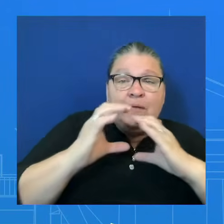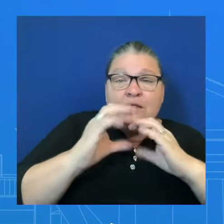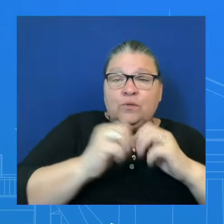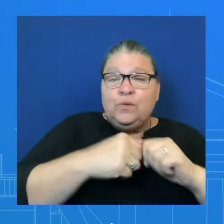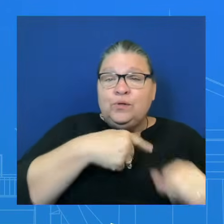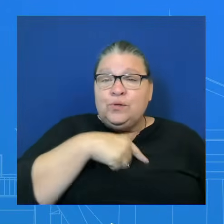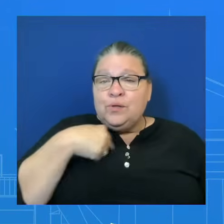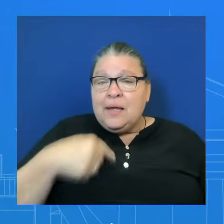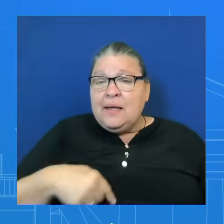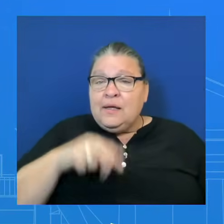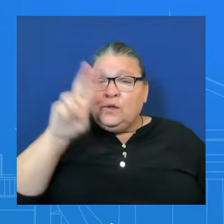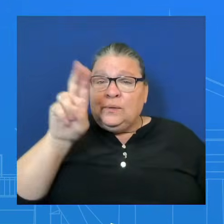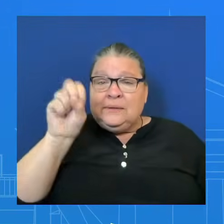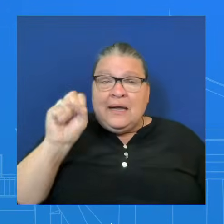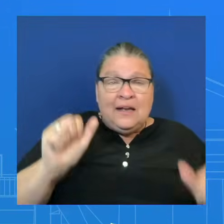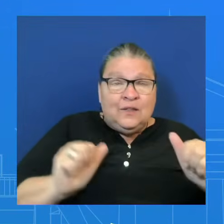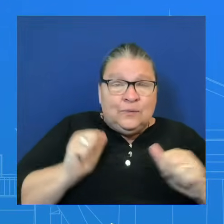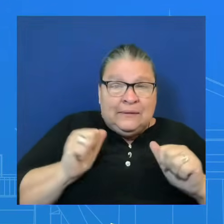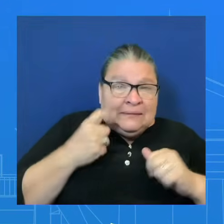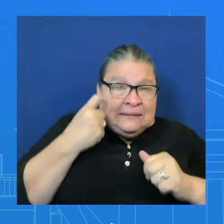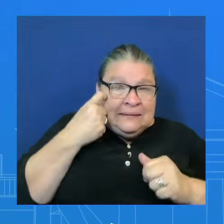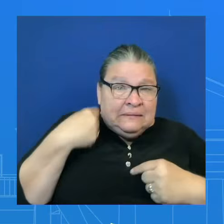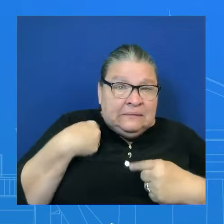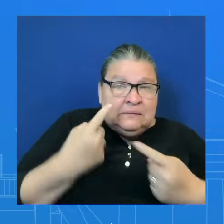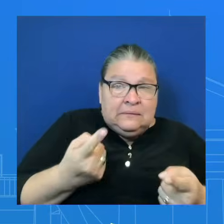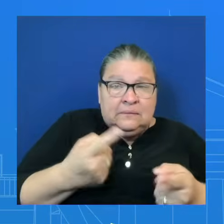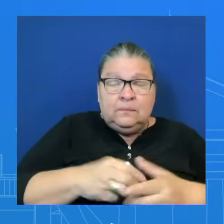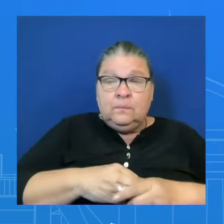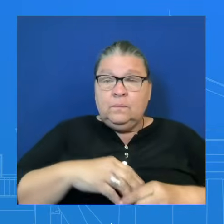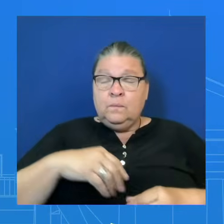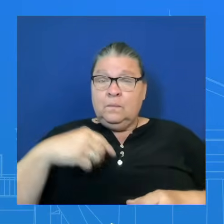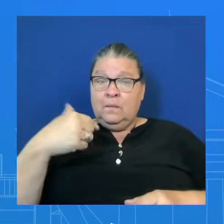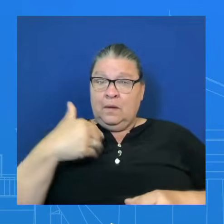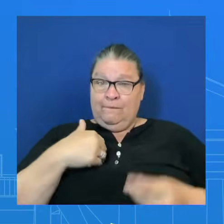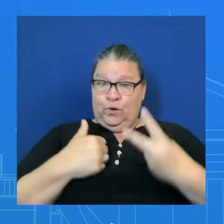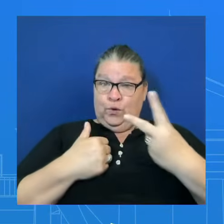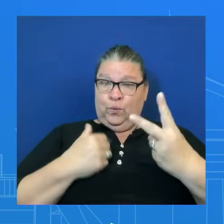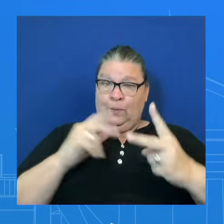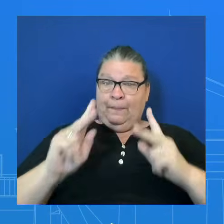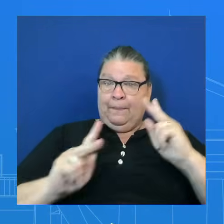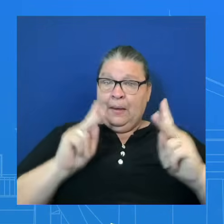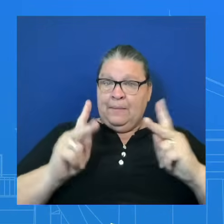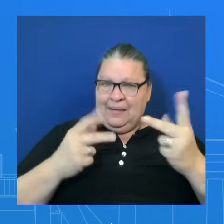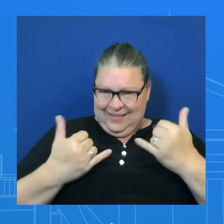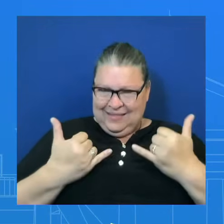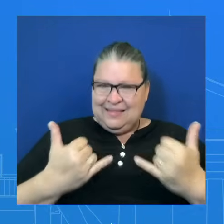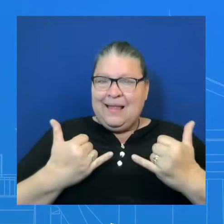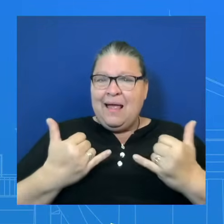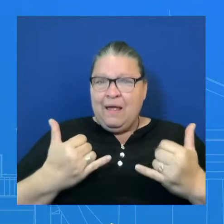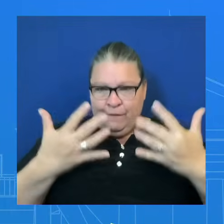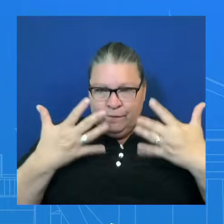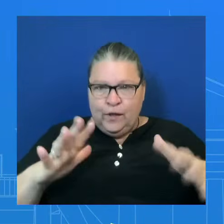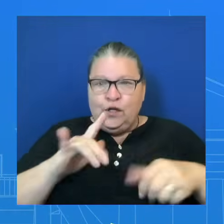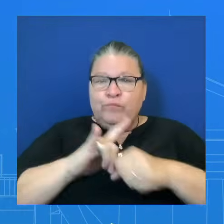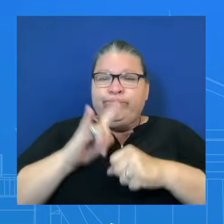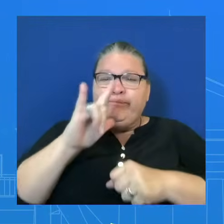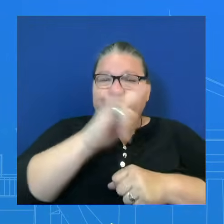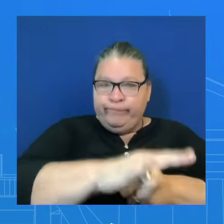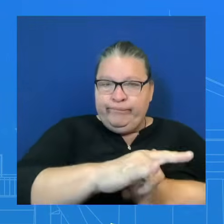The senior director for China, Sarah Beran, here, and Dan Kritenbrink from the State Department are in Beijing as we speak.